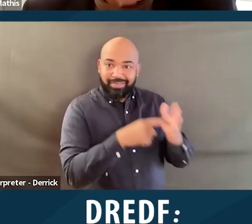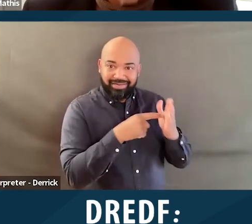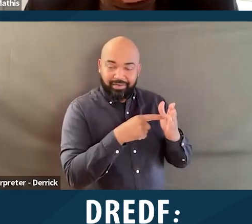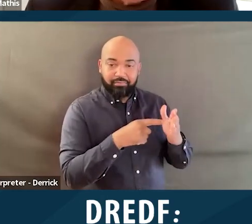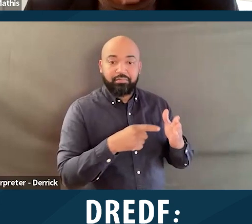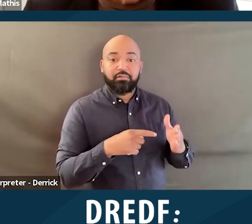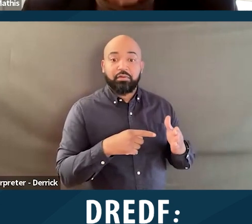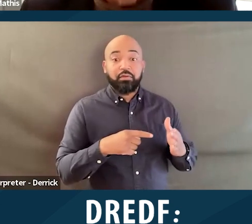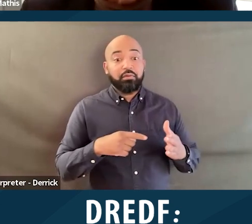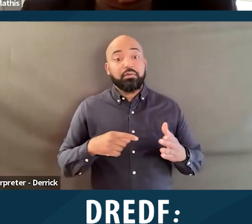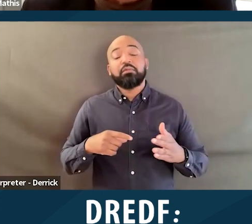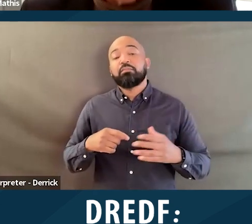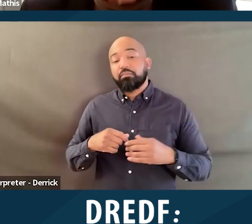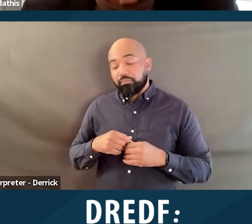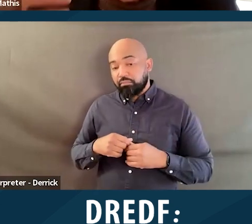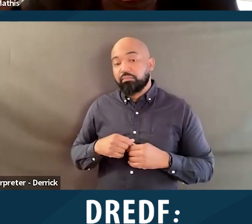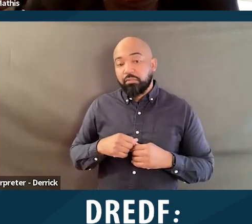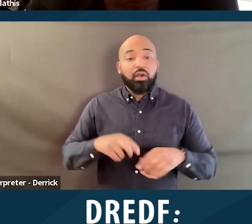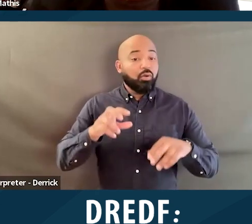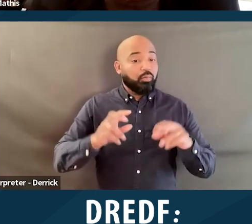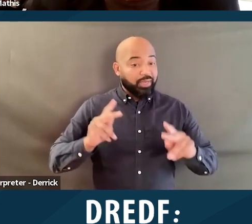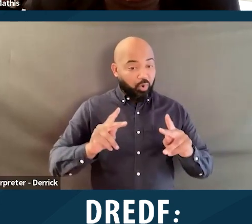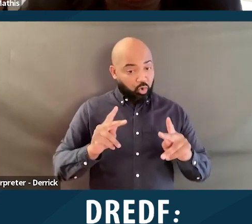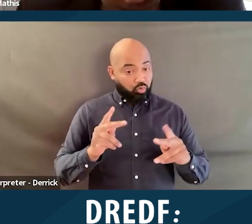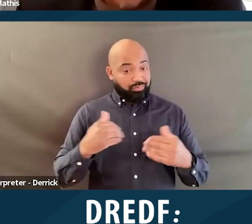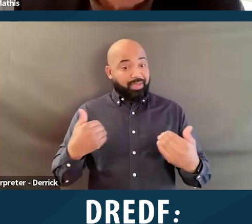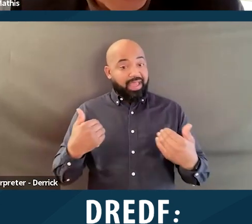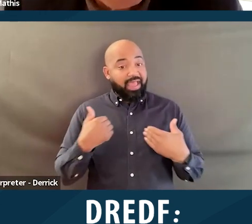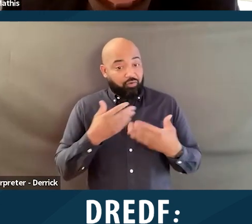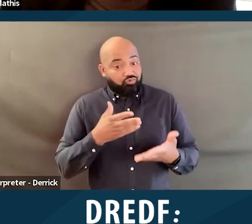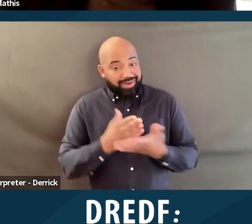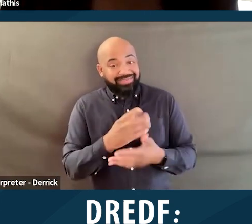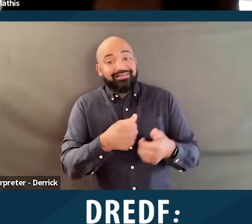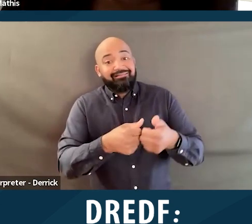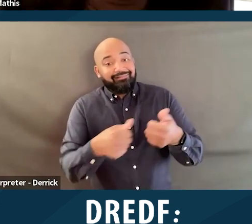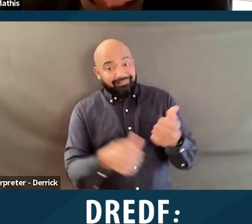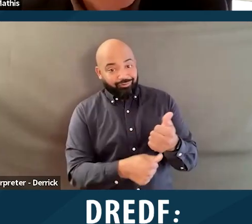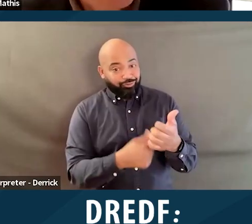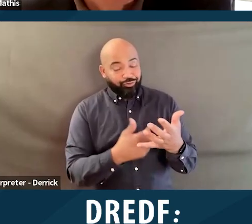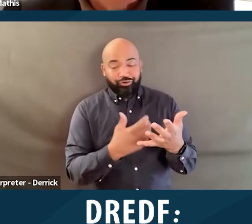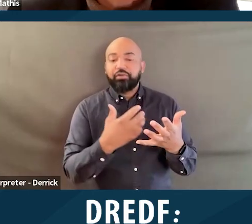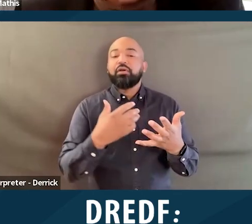people had rights under the integration mandate, and got people those rights under